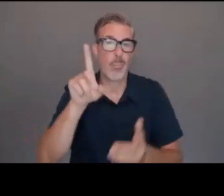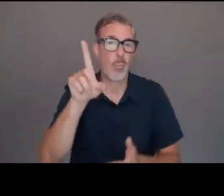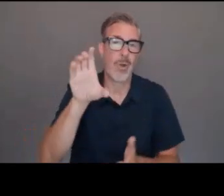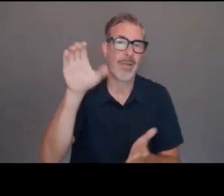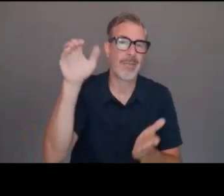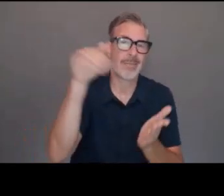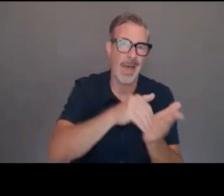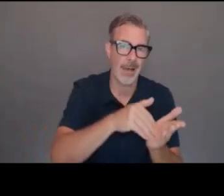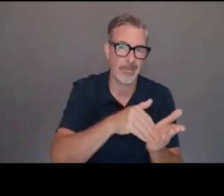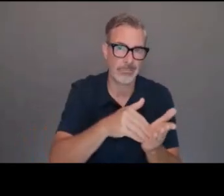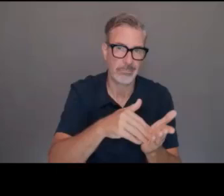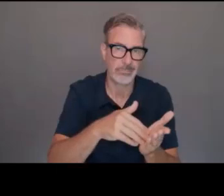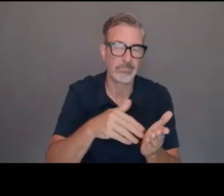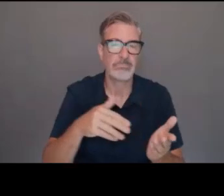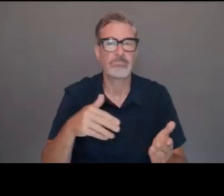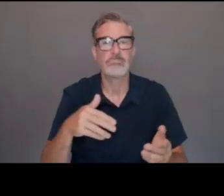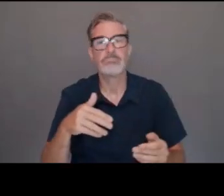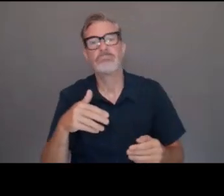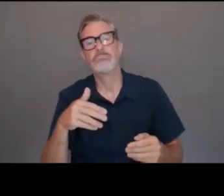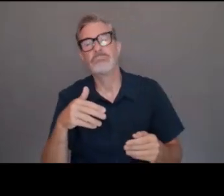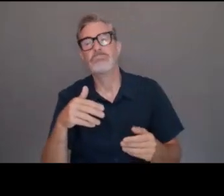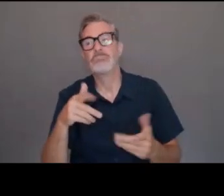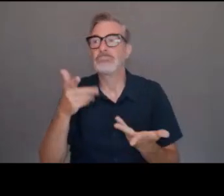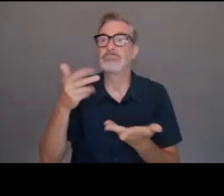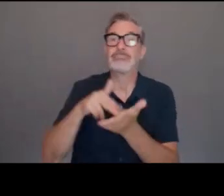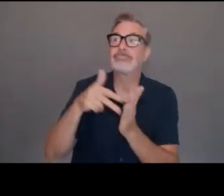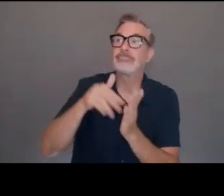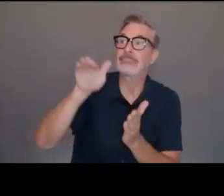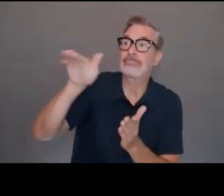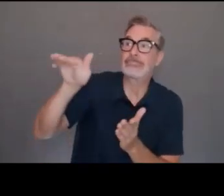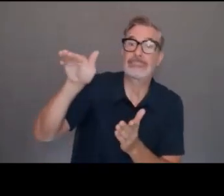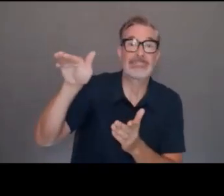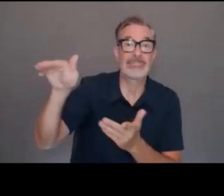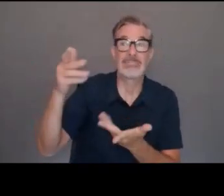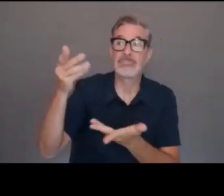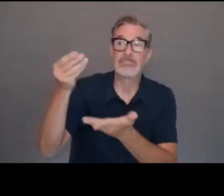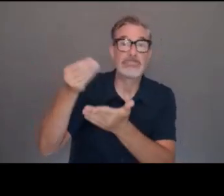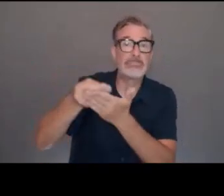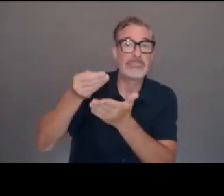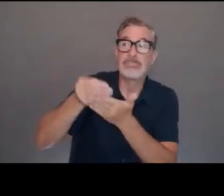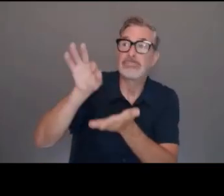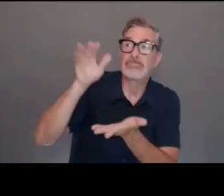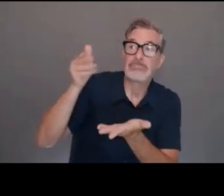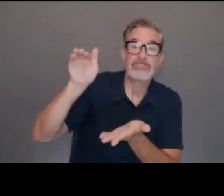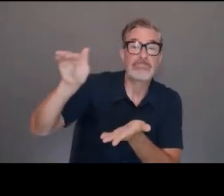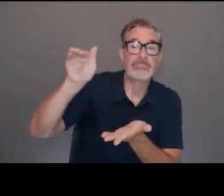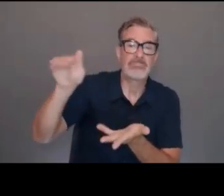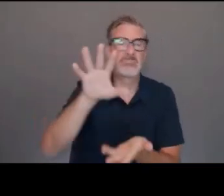looking at coming to Council for a max of 50. And that remaining 50 would come from some of the additional sources of